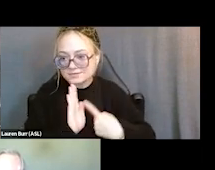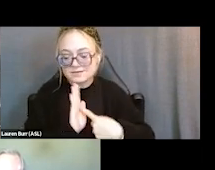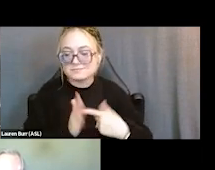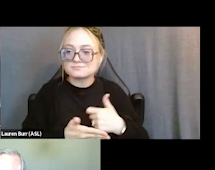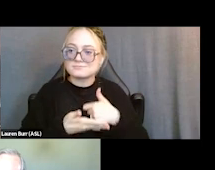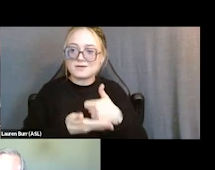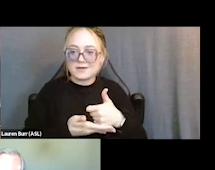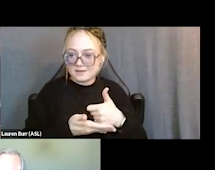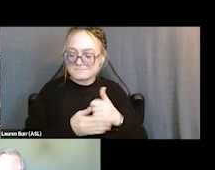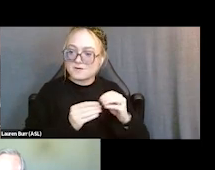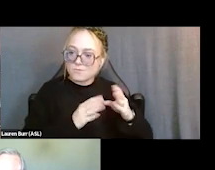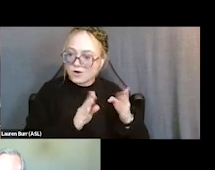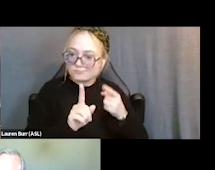towards their goals and values.